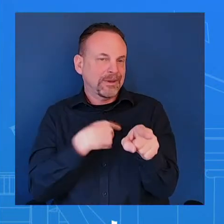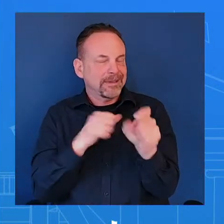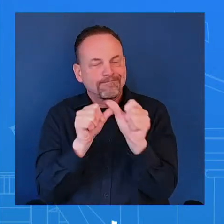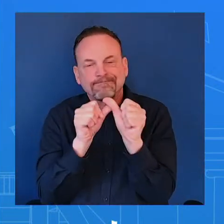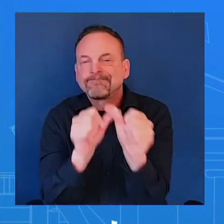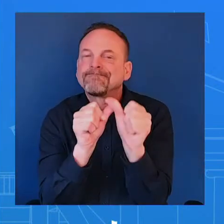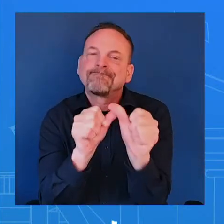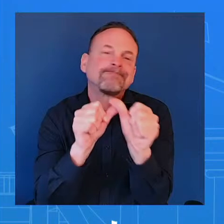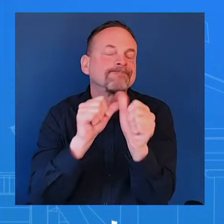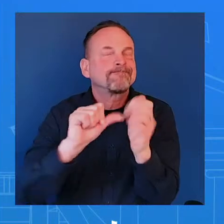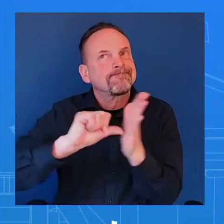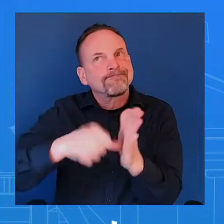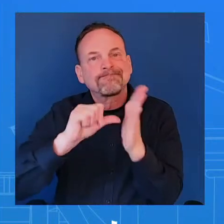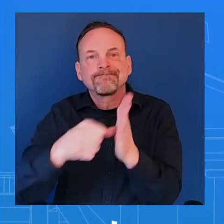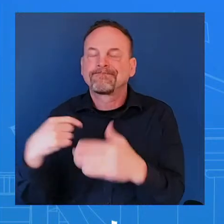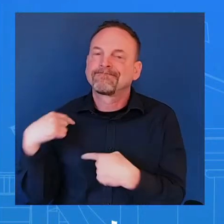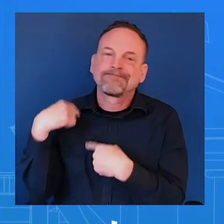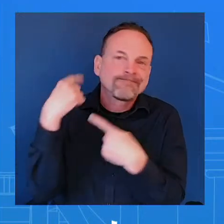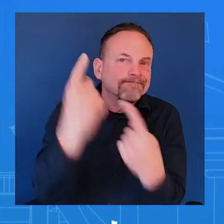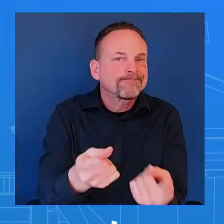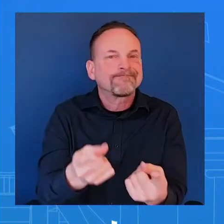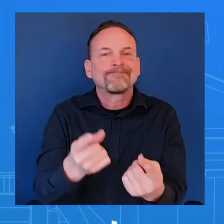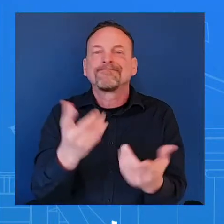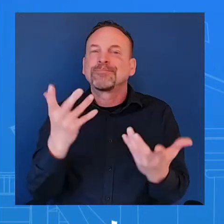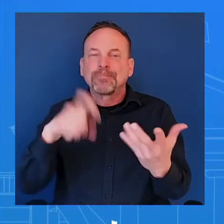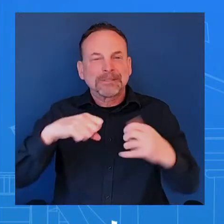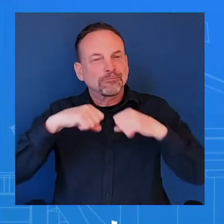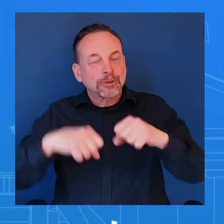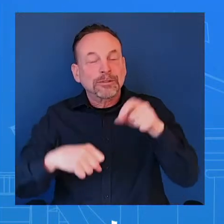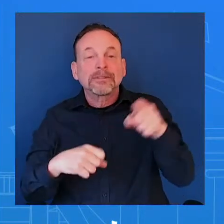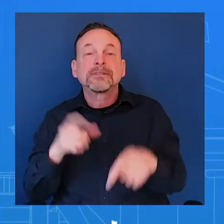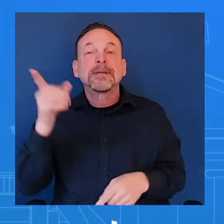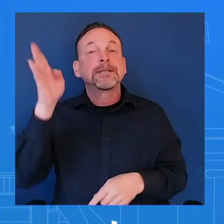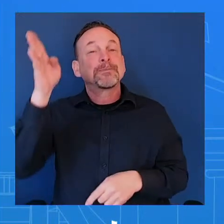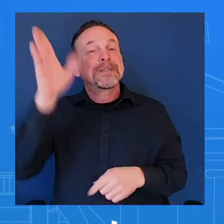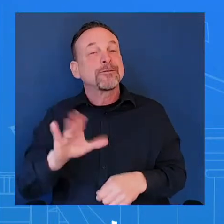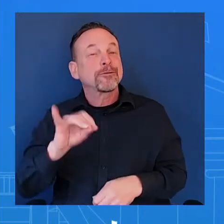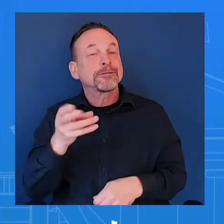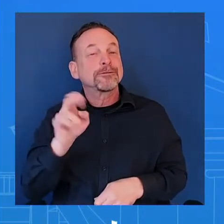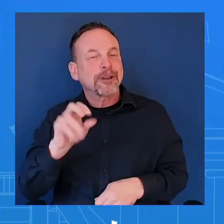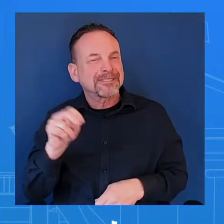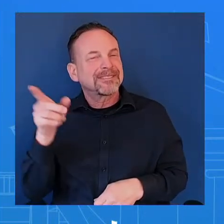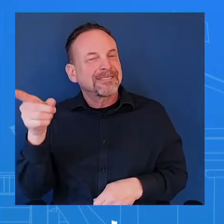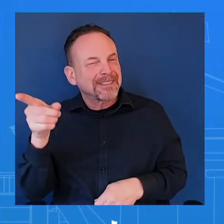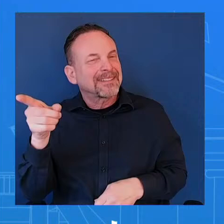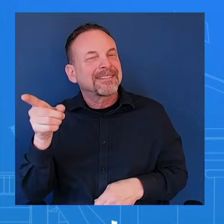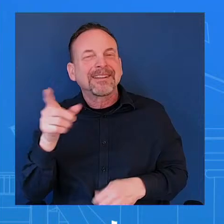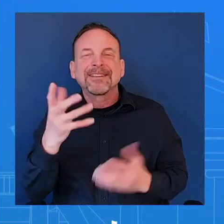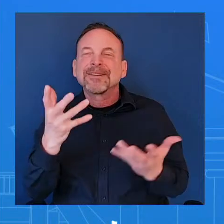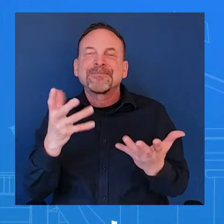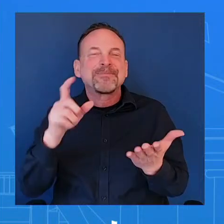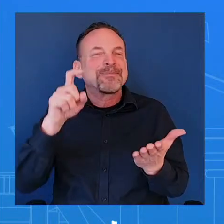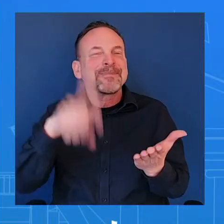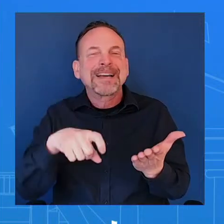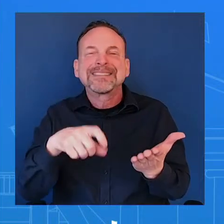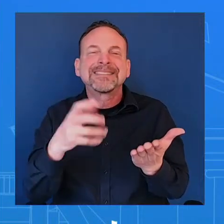All the Speaker has to do is put that national security supplemental on the floor. The President supports the pause on pending --